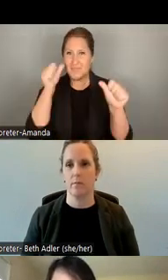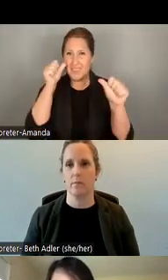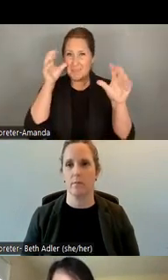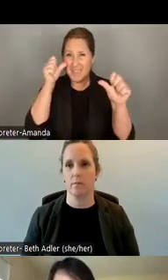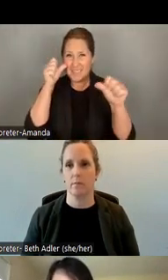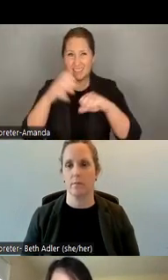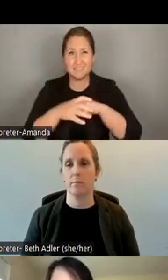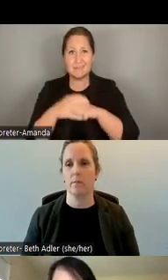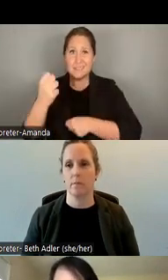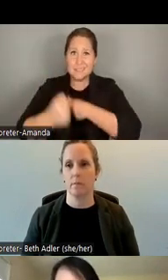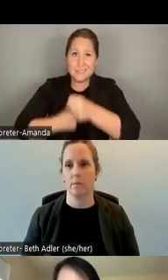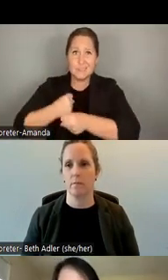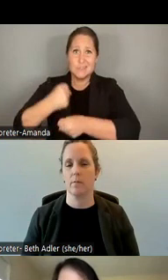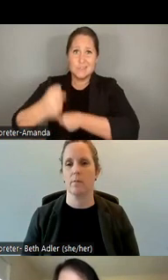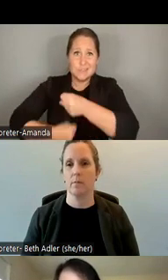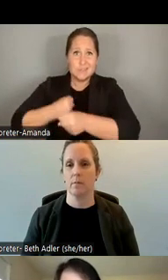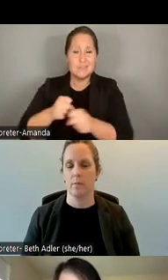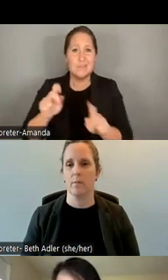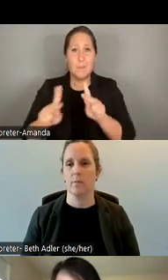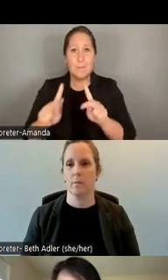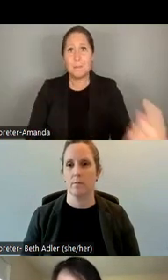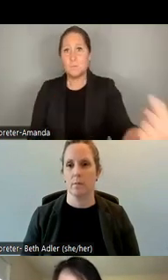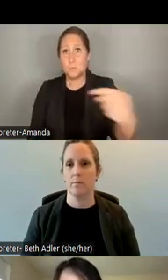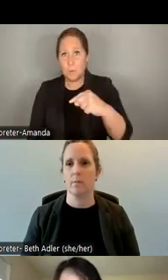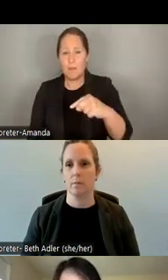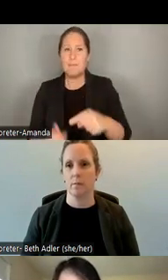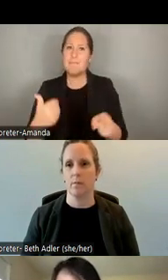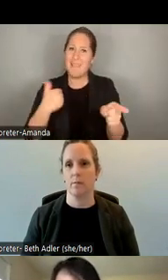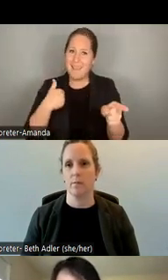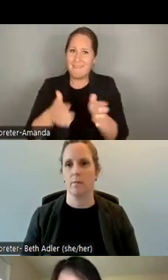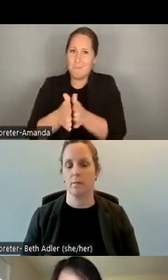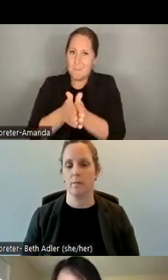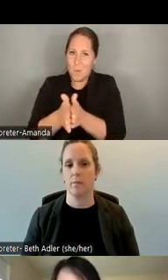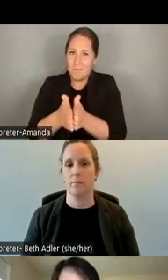it can take years for people to come in but she had the motivation and the interests and